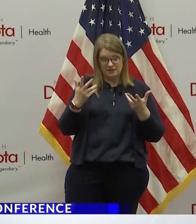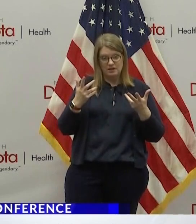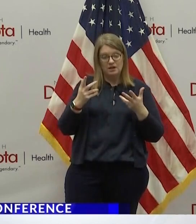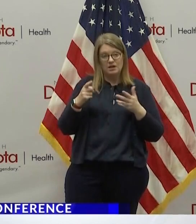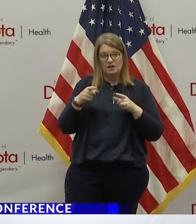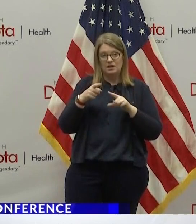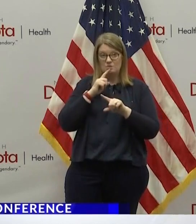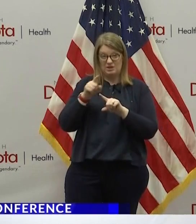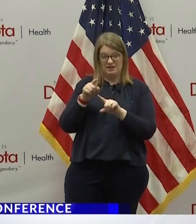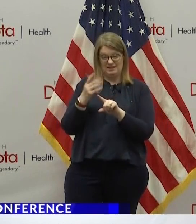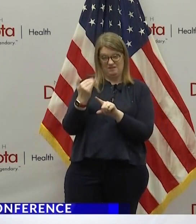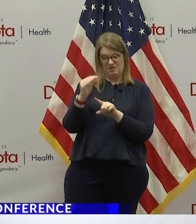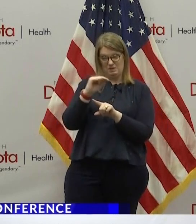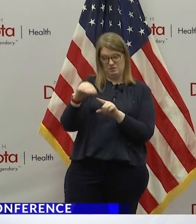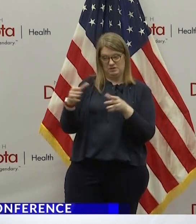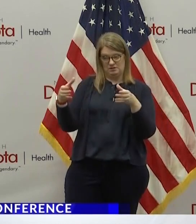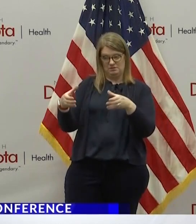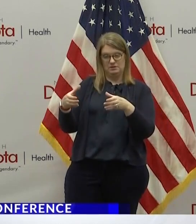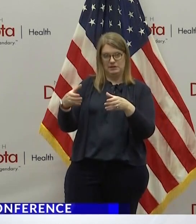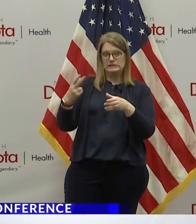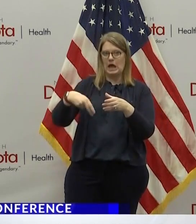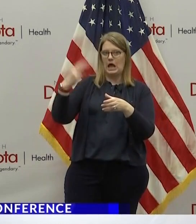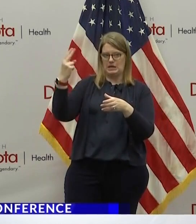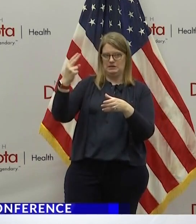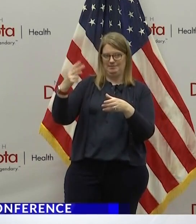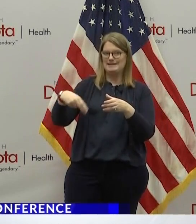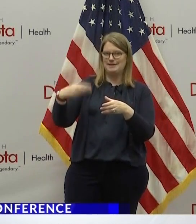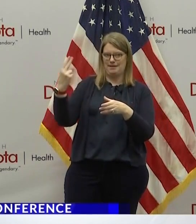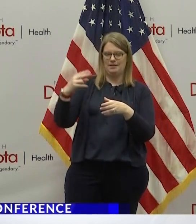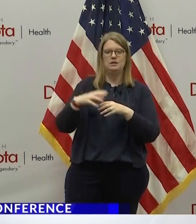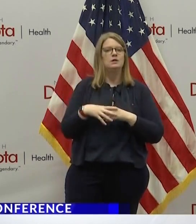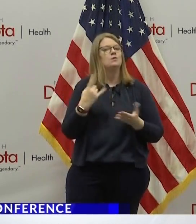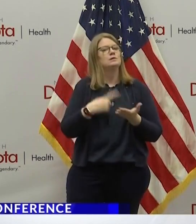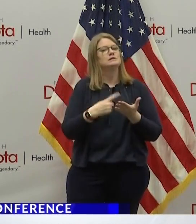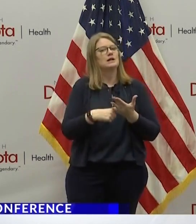THE MONTH OF NOVEMBER. OUR TEST POSITIVITY RATE 15% AMONG ALL TESTS COMPLETED IN